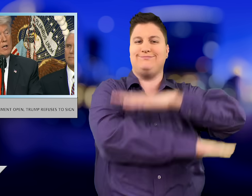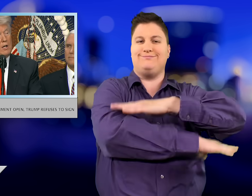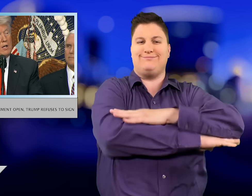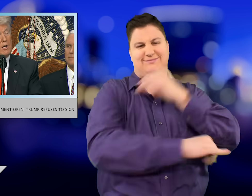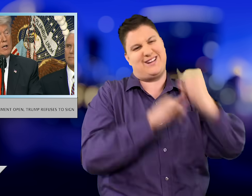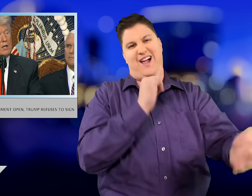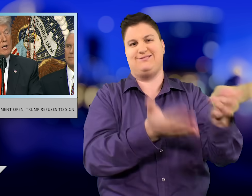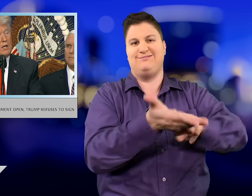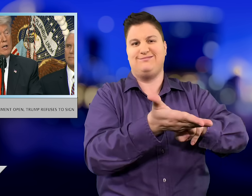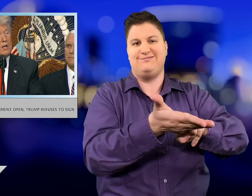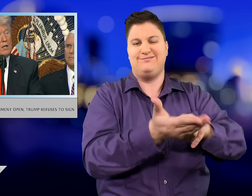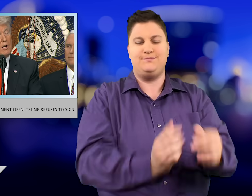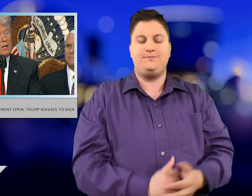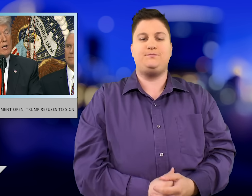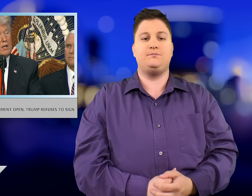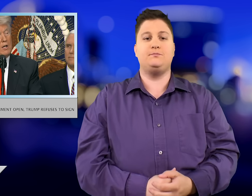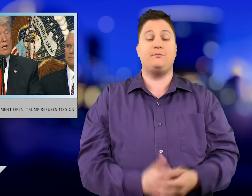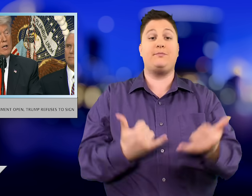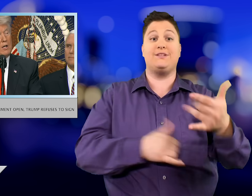desk for his signature.